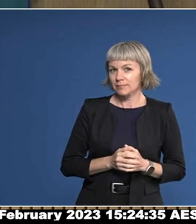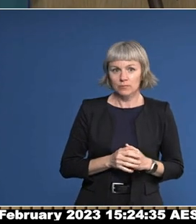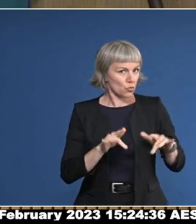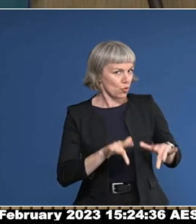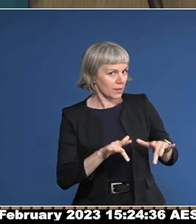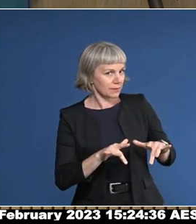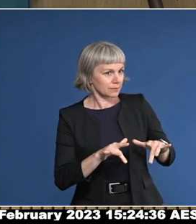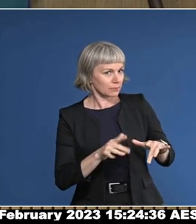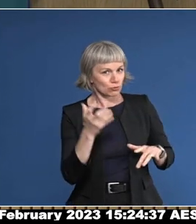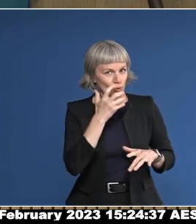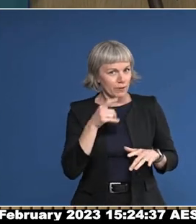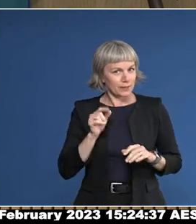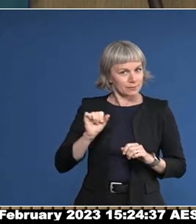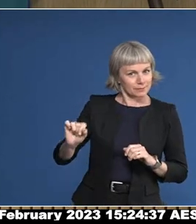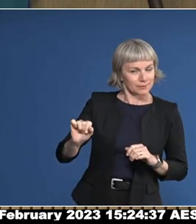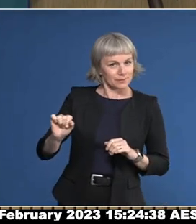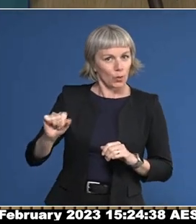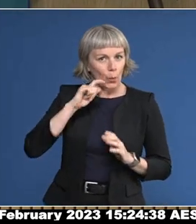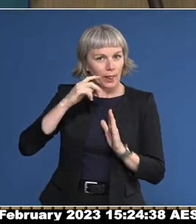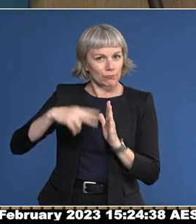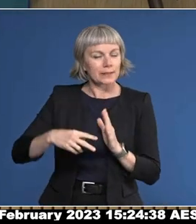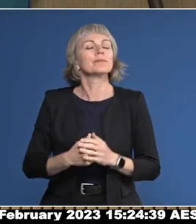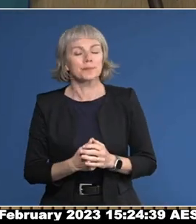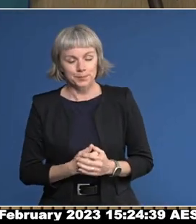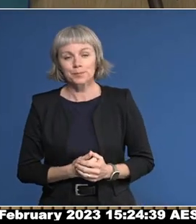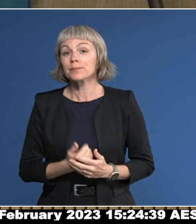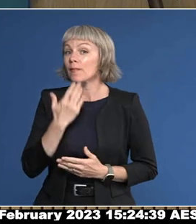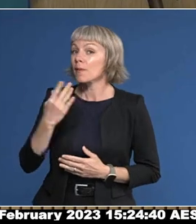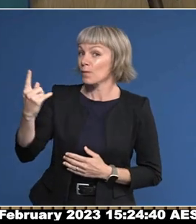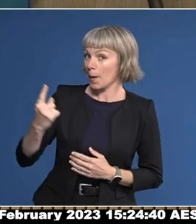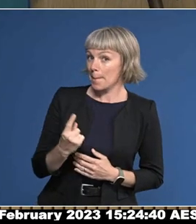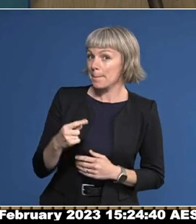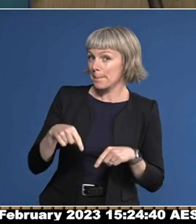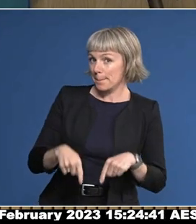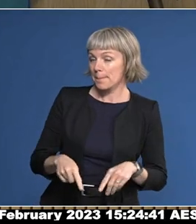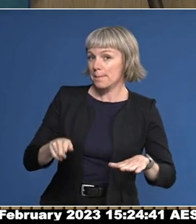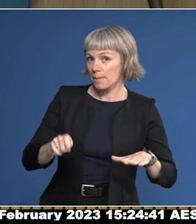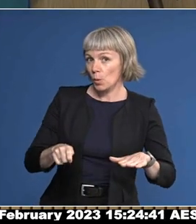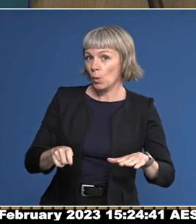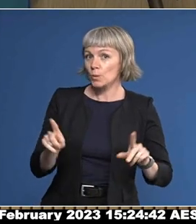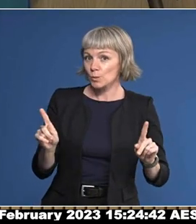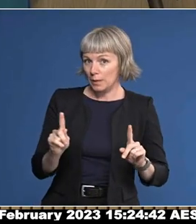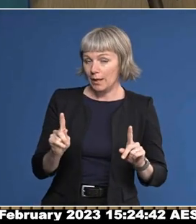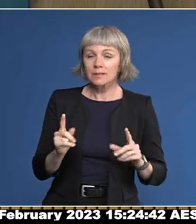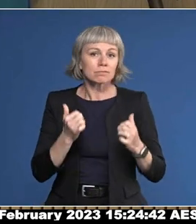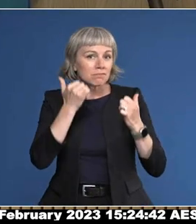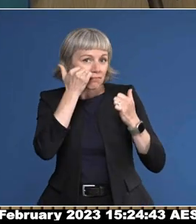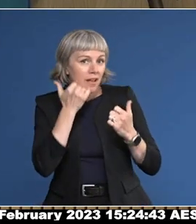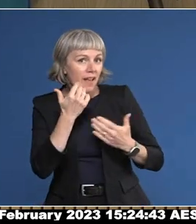All right. Ms Leigh, thank you very much for coming to the Commission and giving evidence today. We appreciate your assistance.